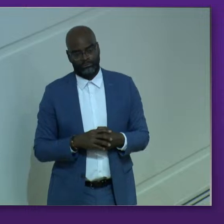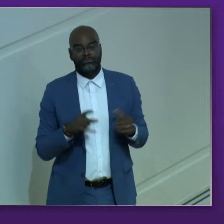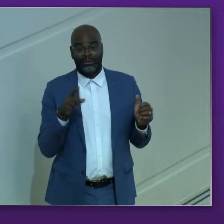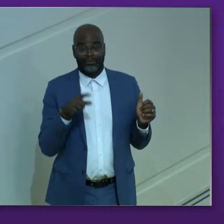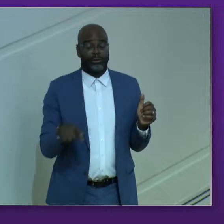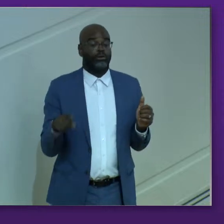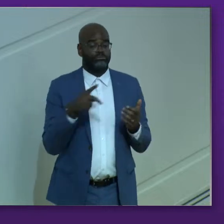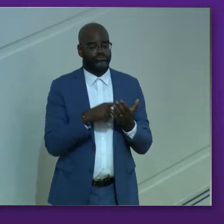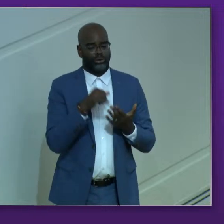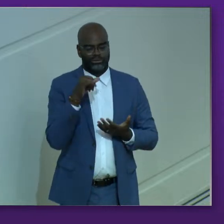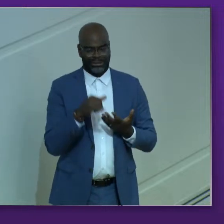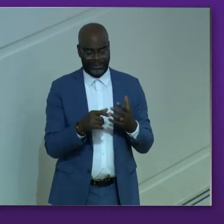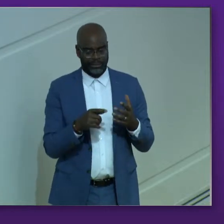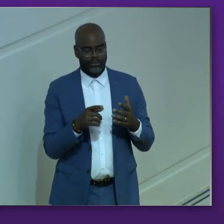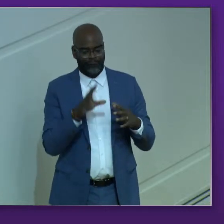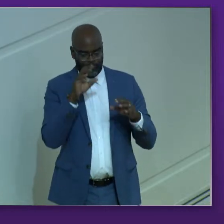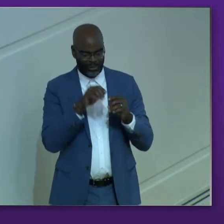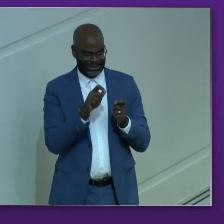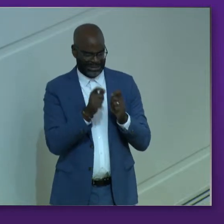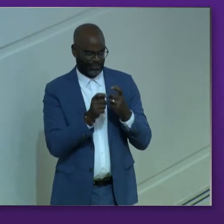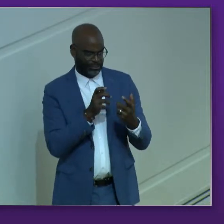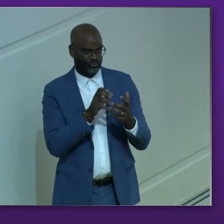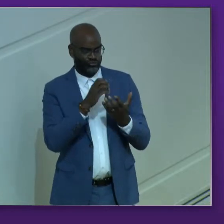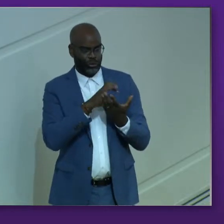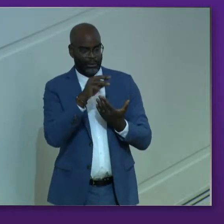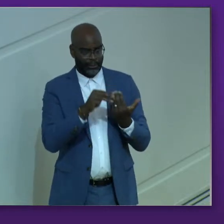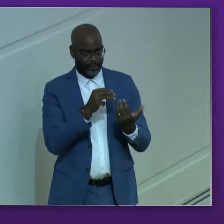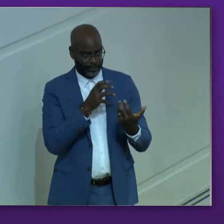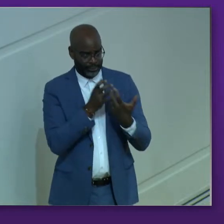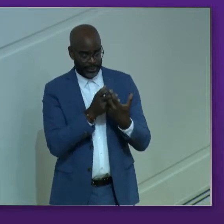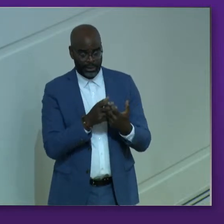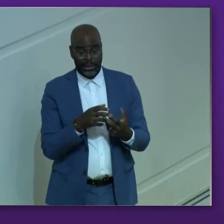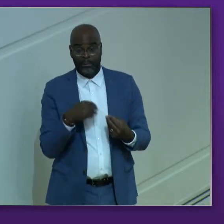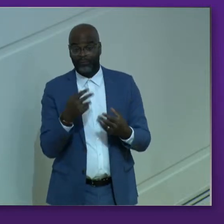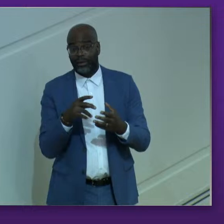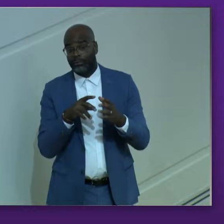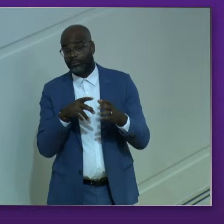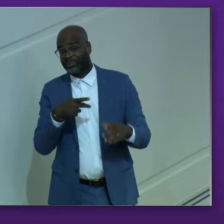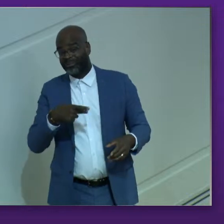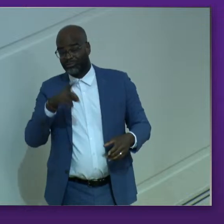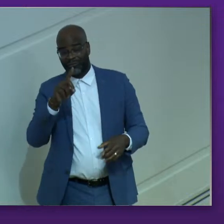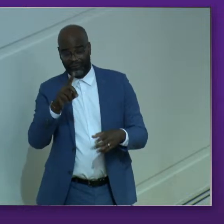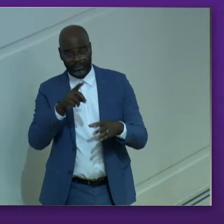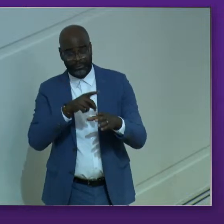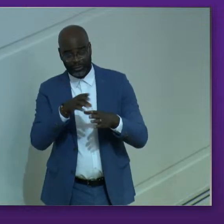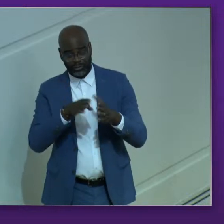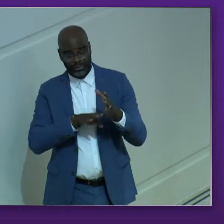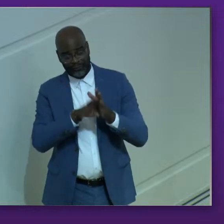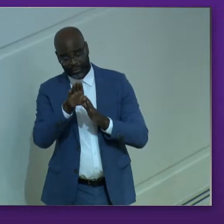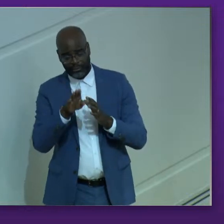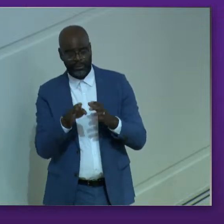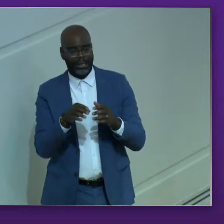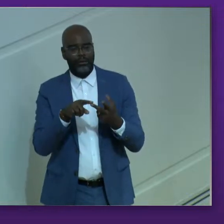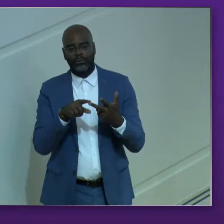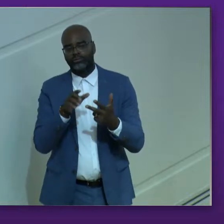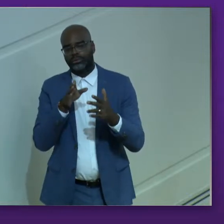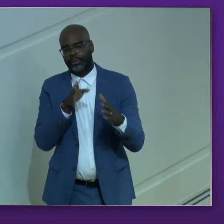FOUNDATION TOTALING $3.24